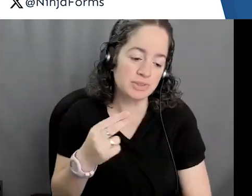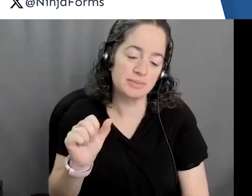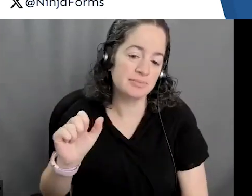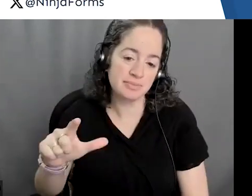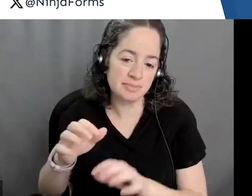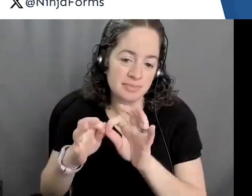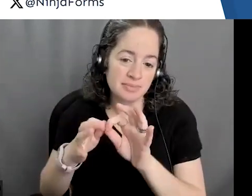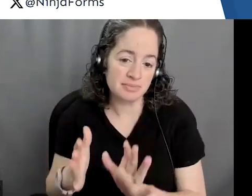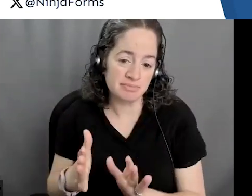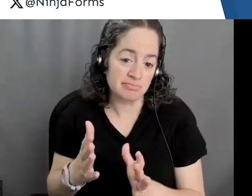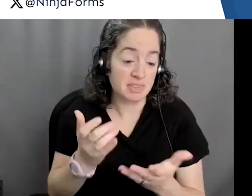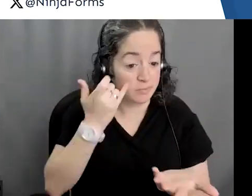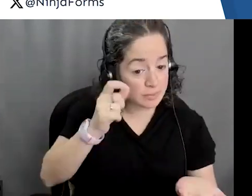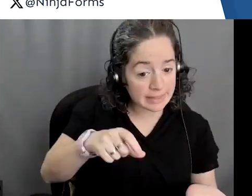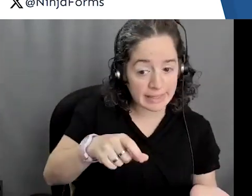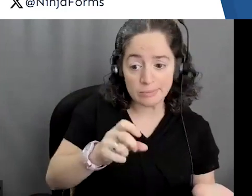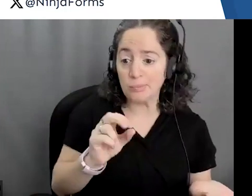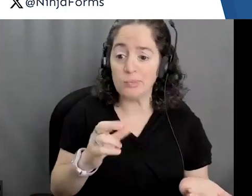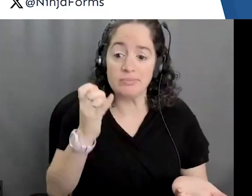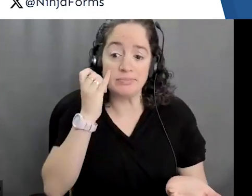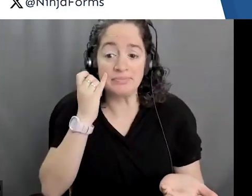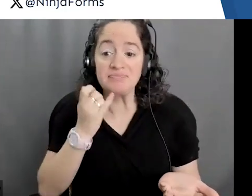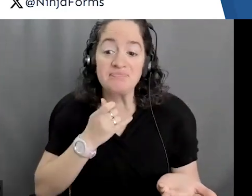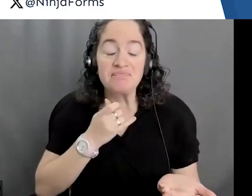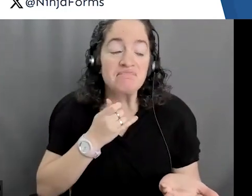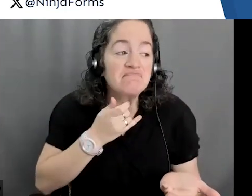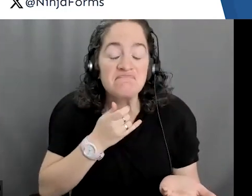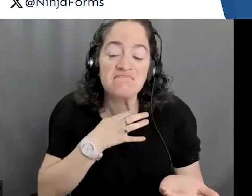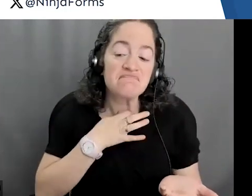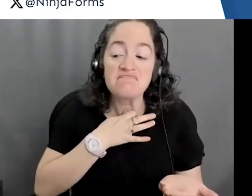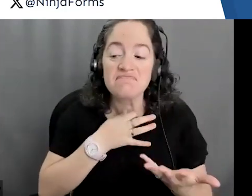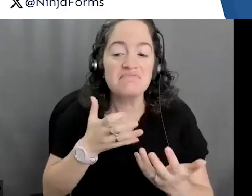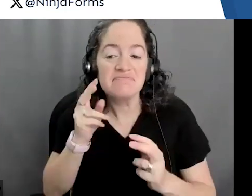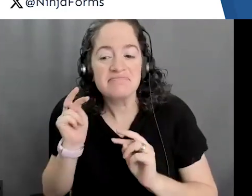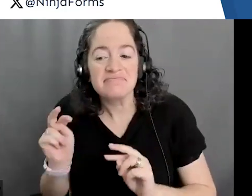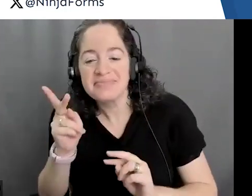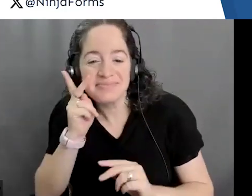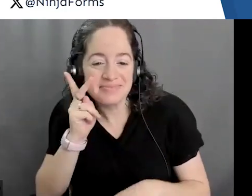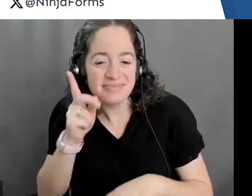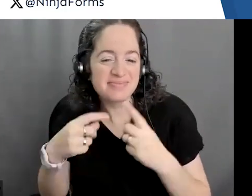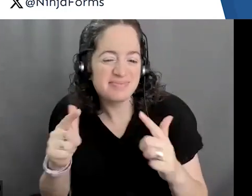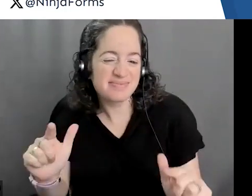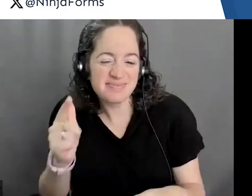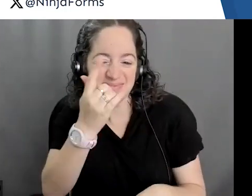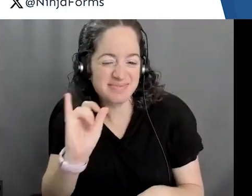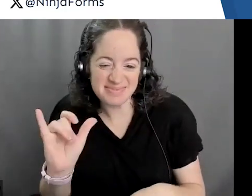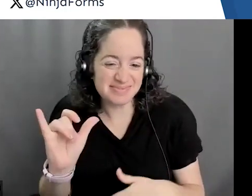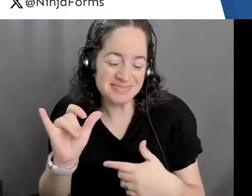Of course, if you need it, but also it's interesting to take a look at the signing for presentations,